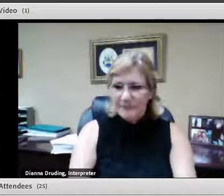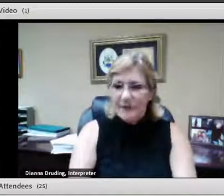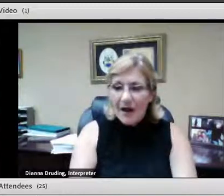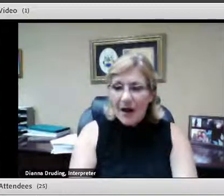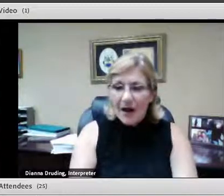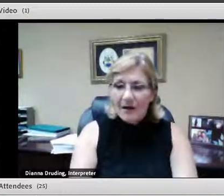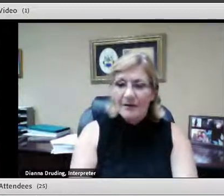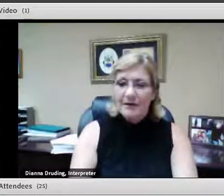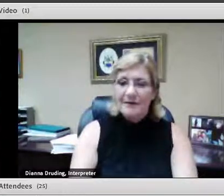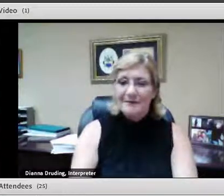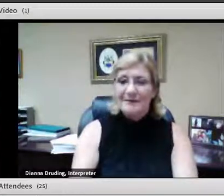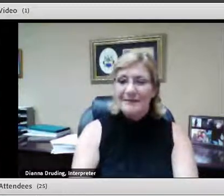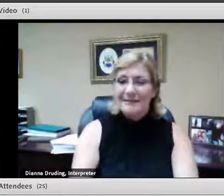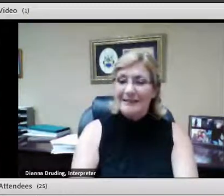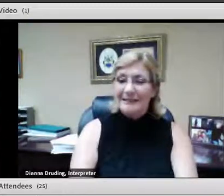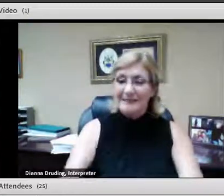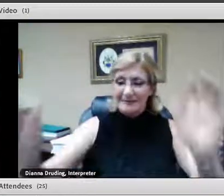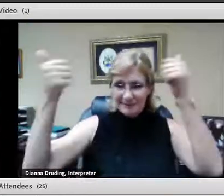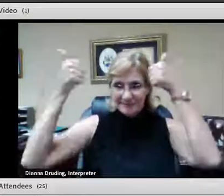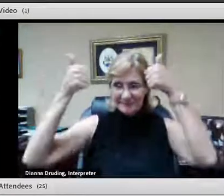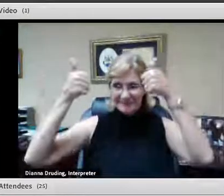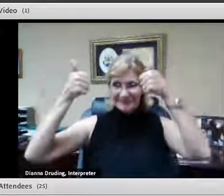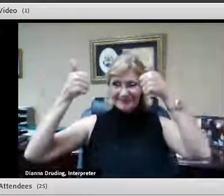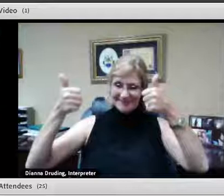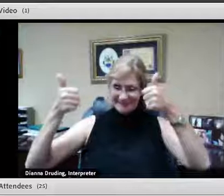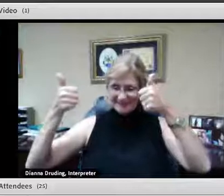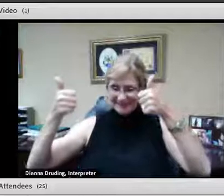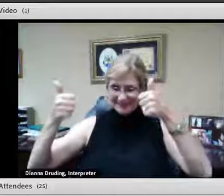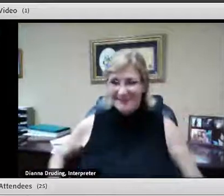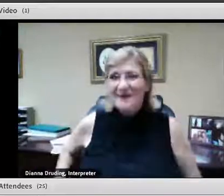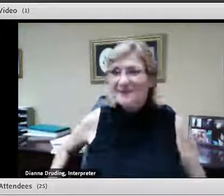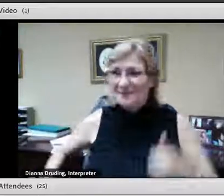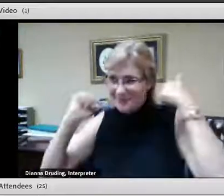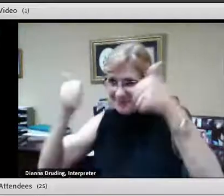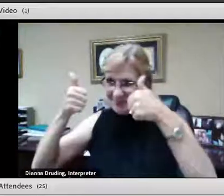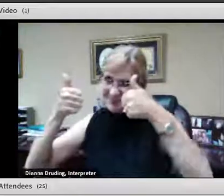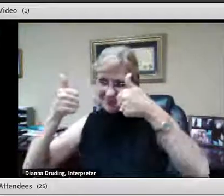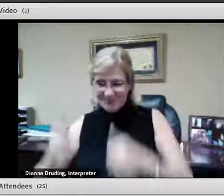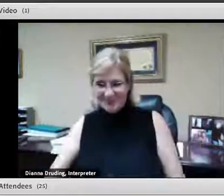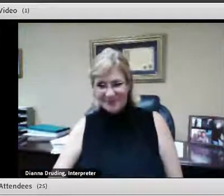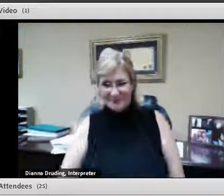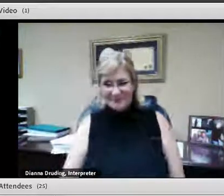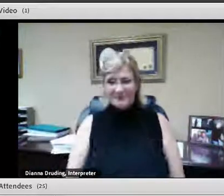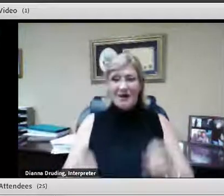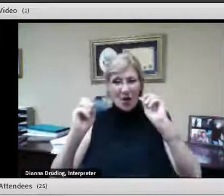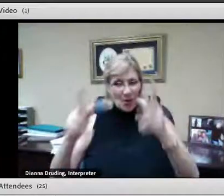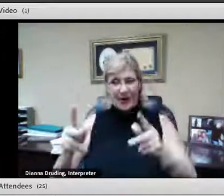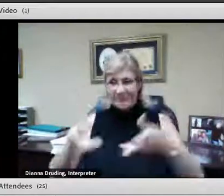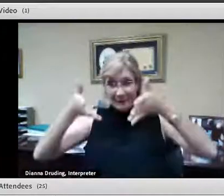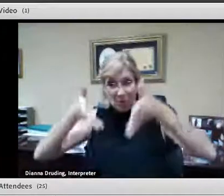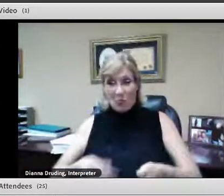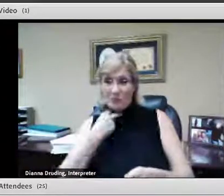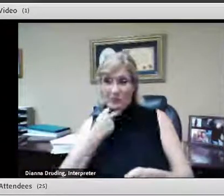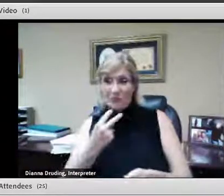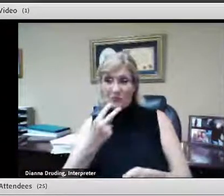Hilary: All right, can you guys hear us? Sorry about that. Ryan: Whoa. Sorry. We lost you there for a second. Everybody okay? Hilary: Okay. Whew! Ryan: All right, sorry, guys.